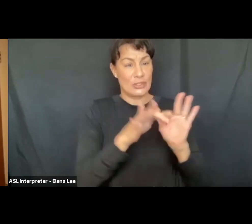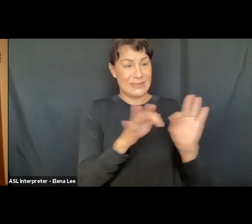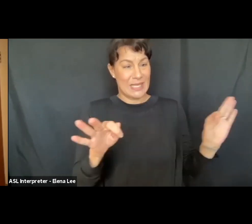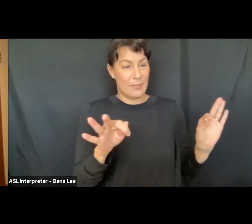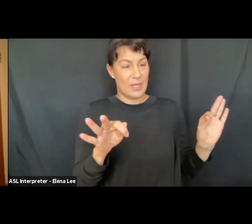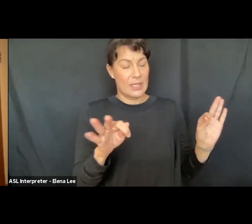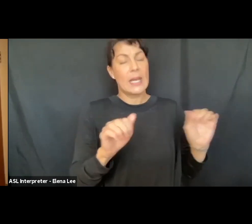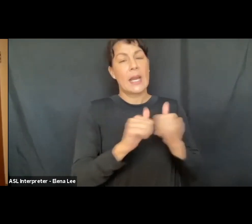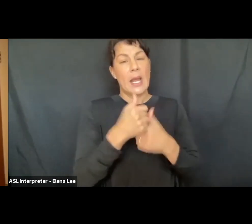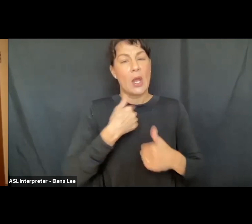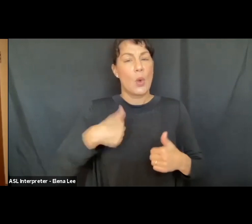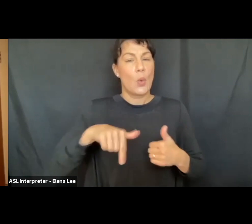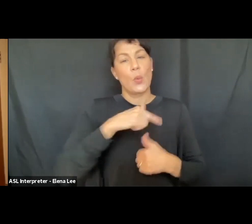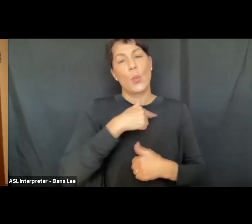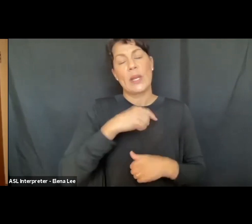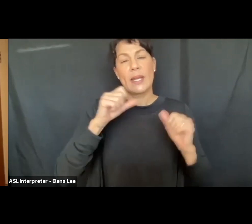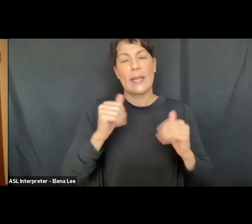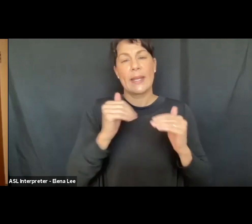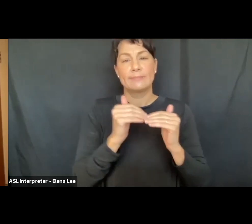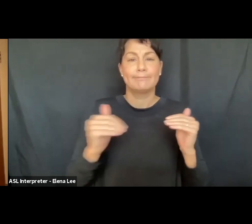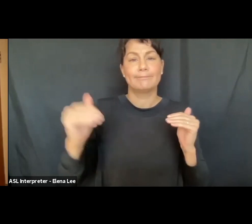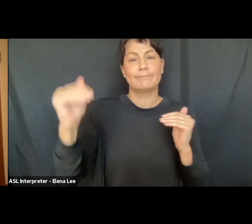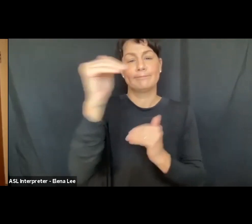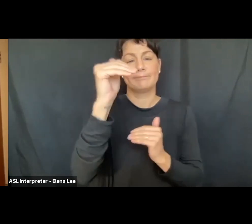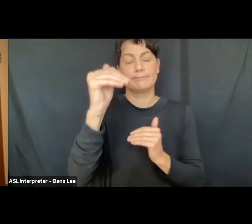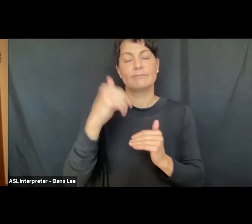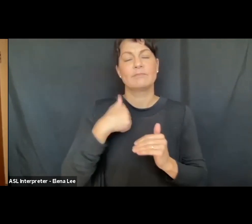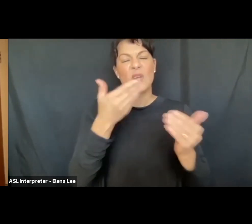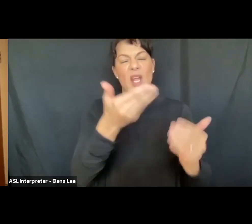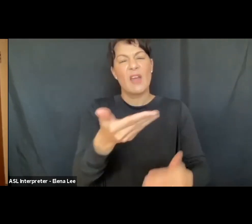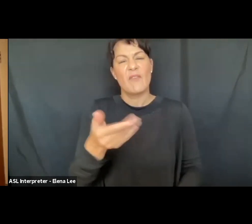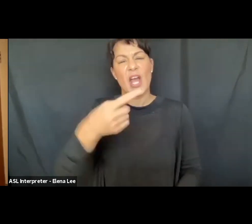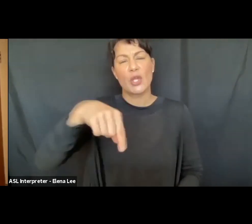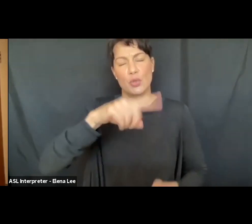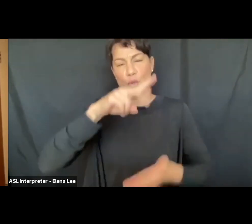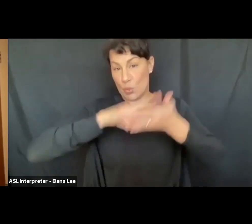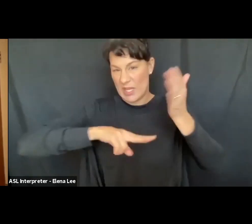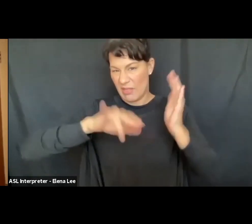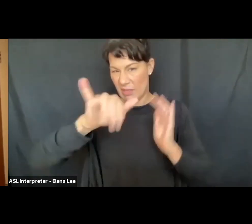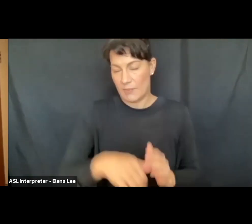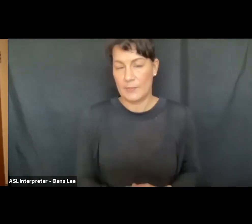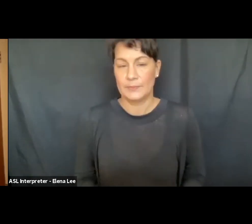I invite you to read that at your leisure. I'd like to also welcome